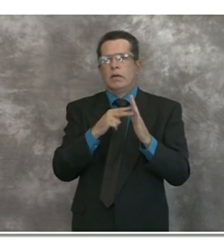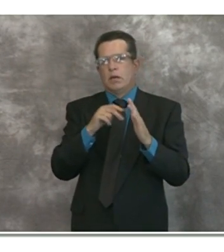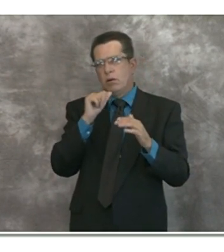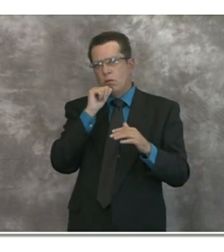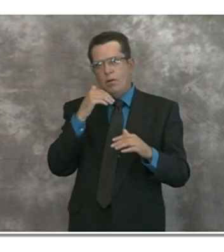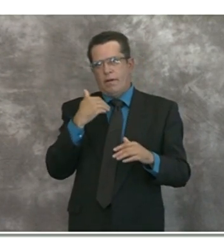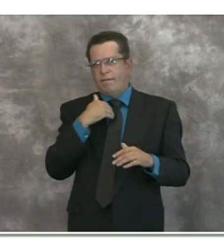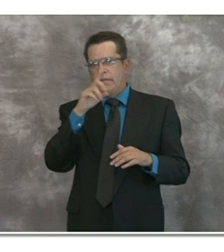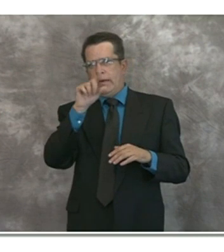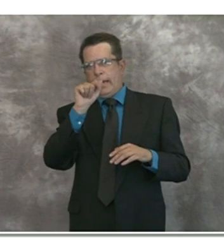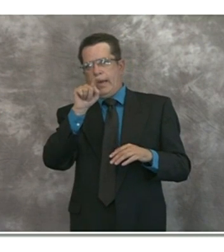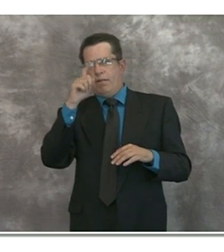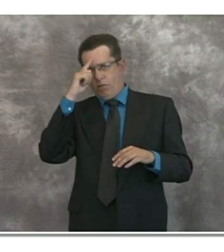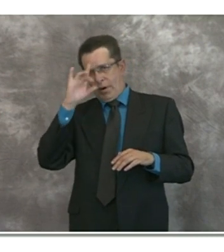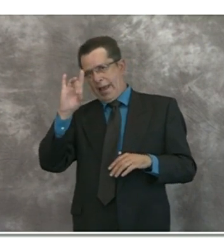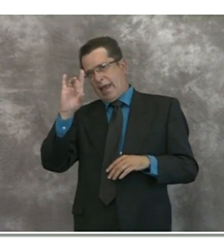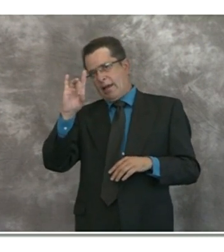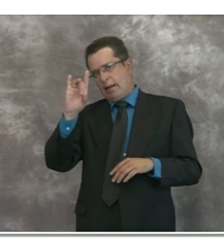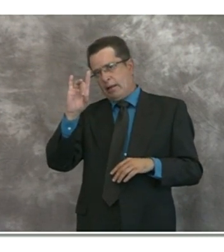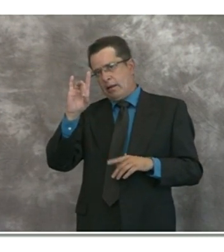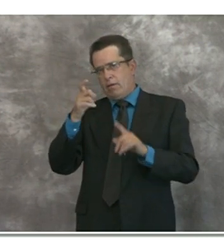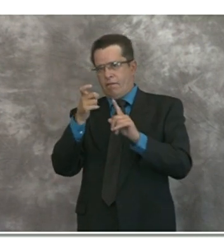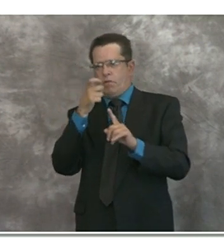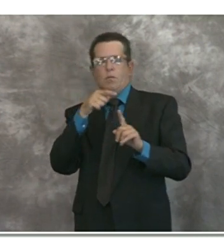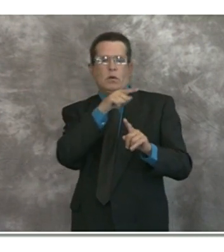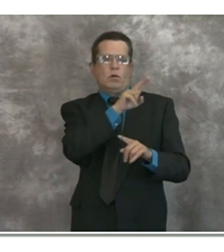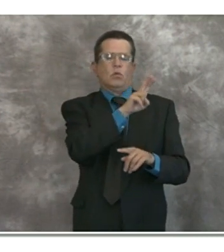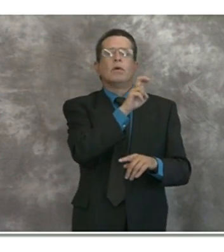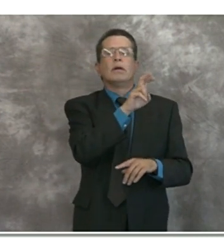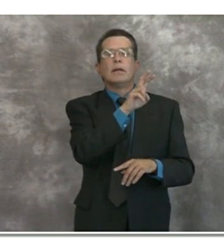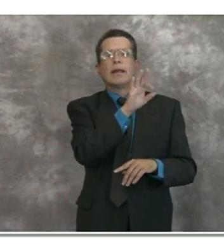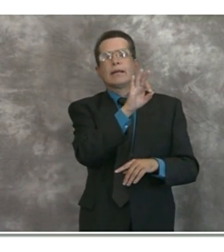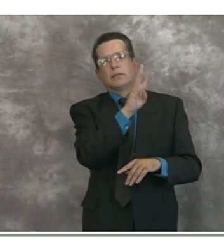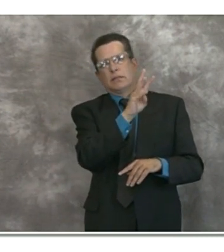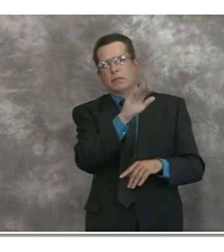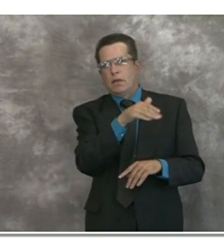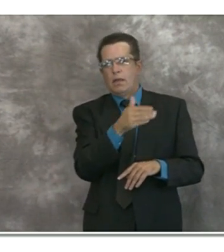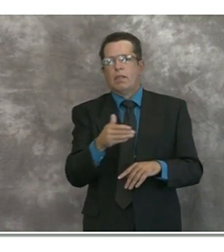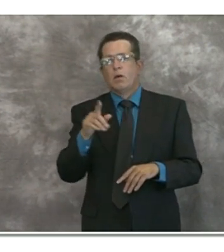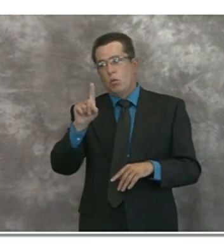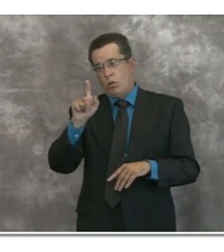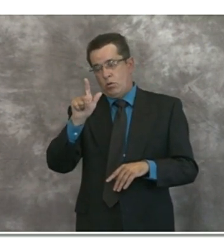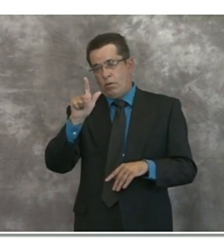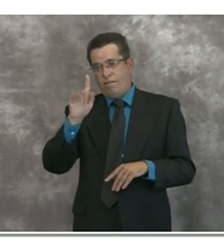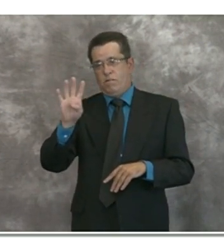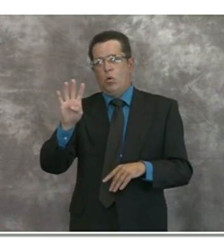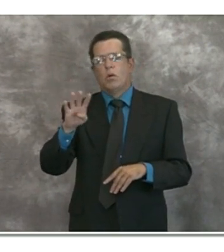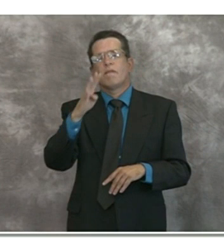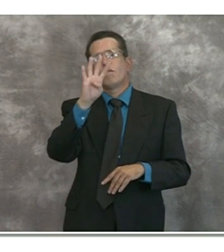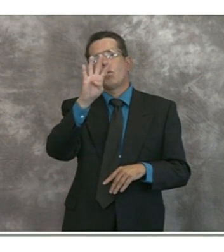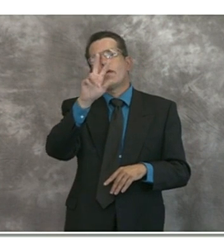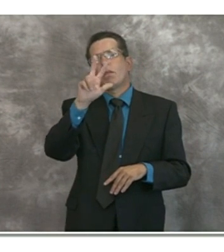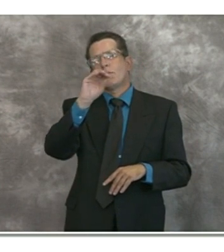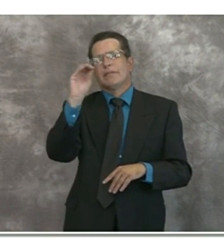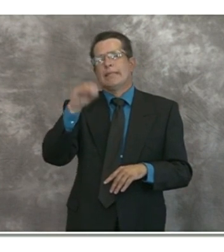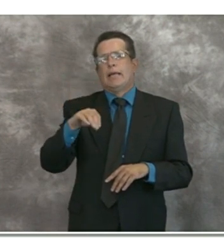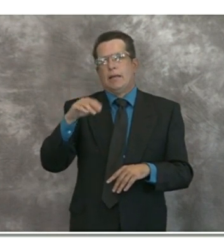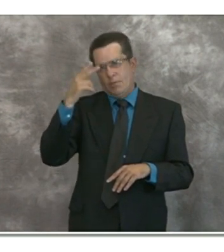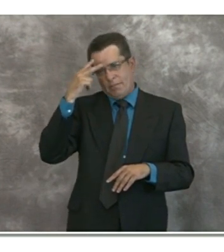IS 288 OF TO 96 TOTAL NUMBER OF DEATHS FOR RACE AND ETHNICITY WHICH MEANS WE DO NOT HAVE A RACE ETHNICITY DATA